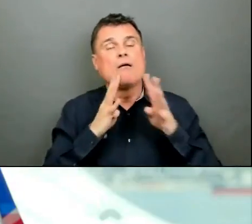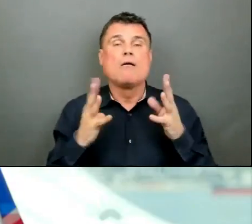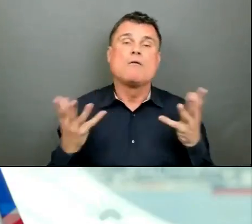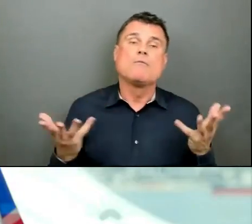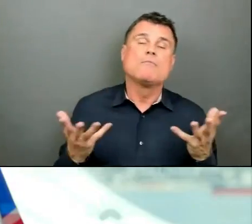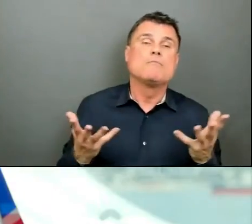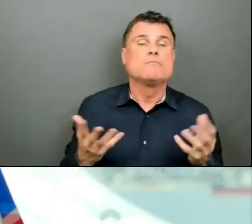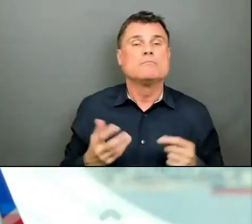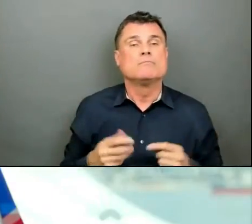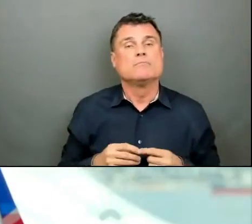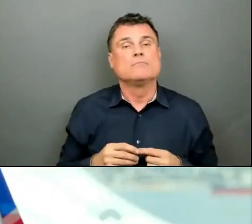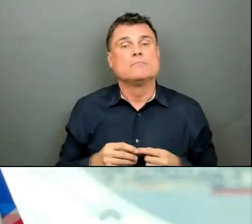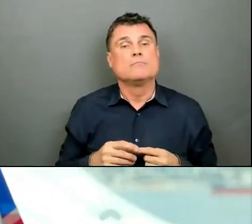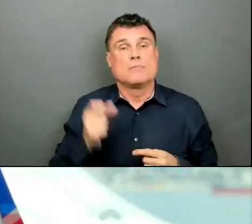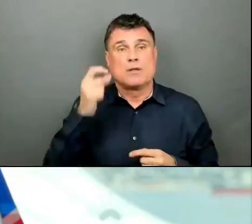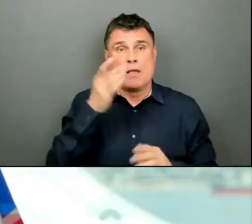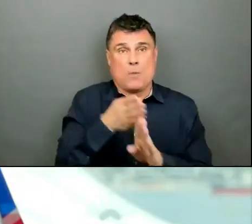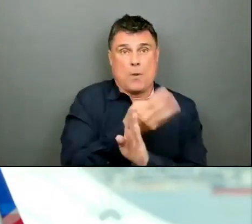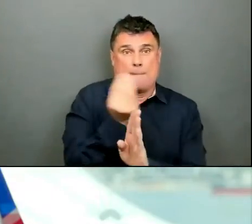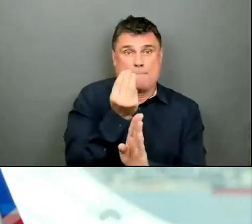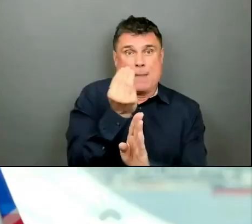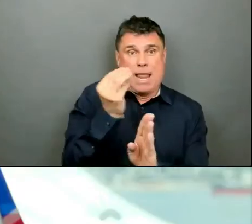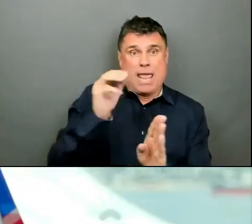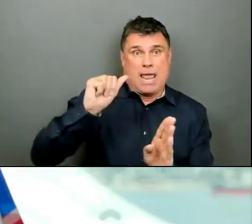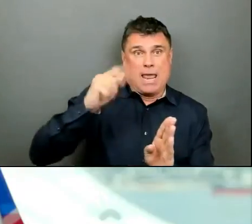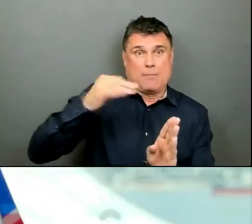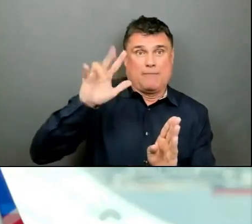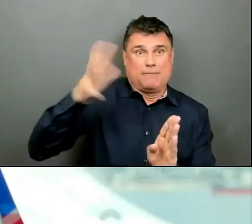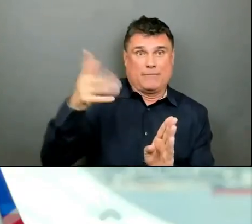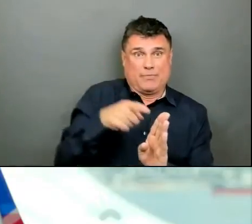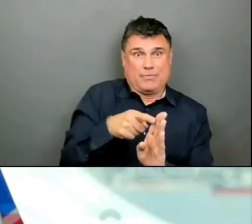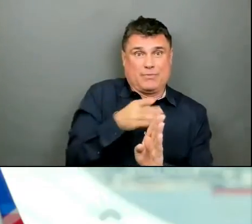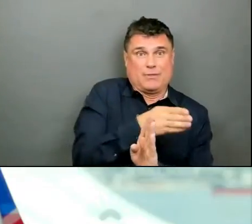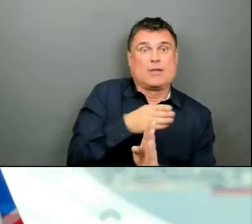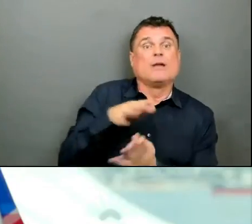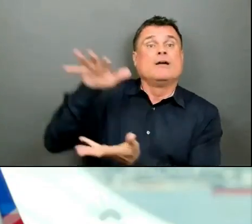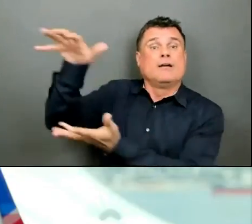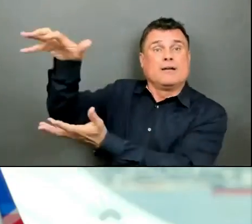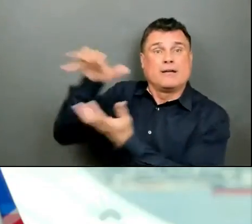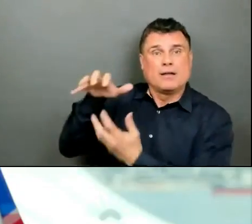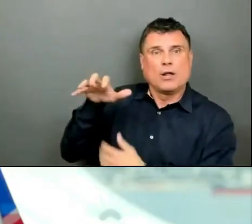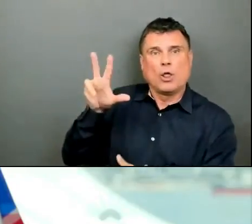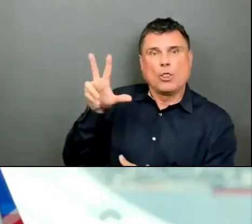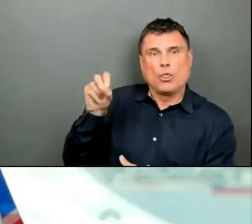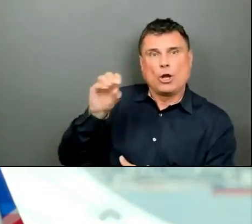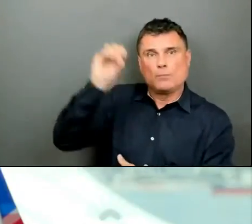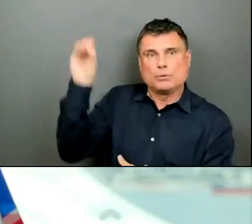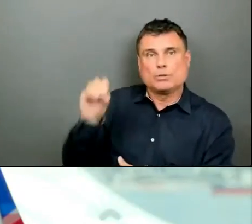government or some discussion from federal administers, we received about in a few days before Monday April 5th, we received 30 percent